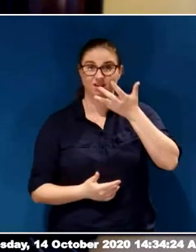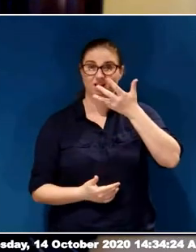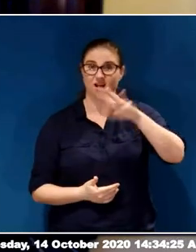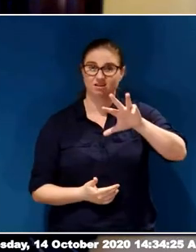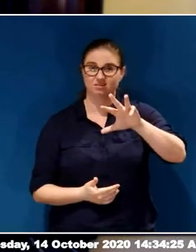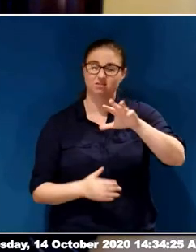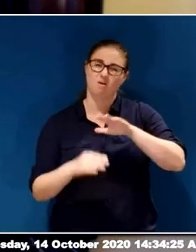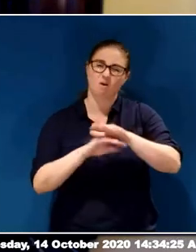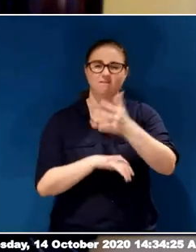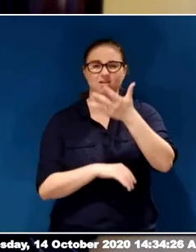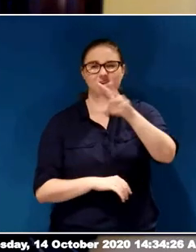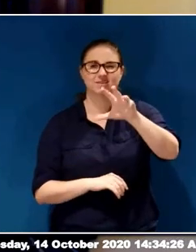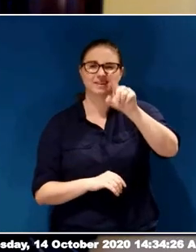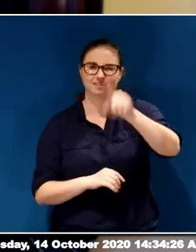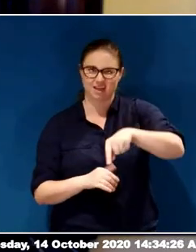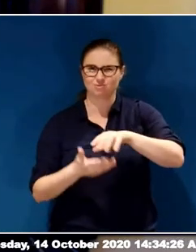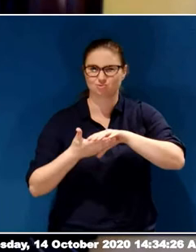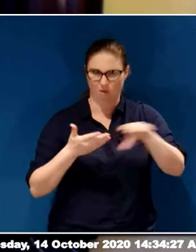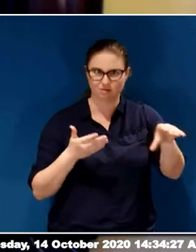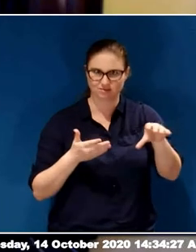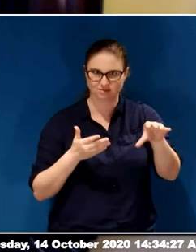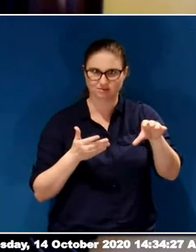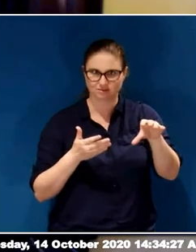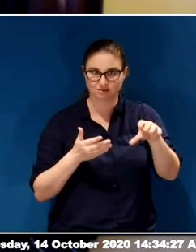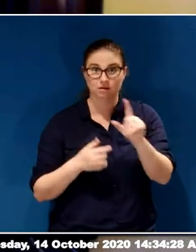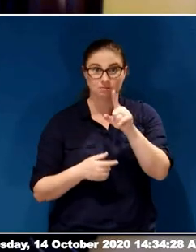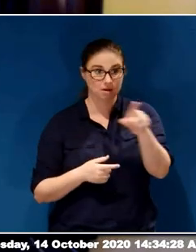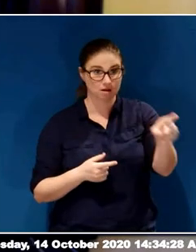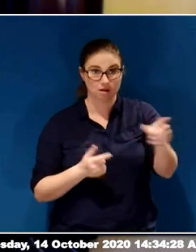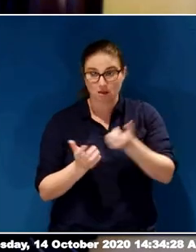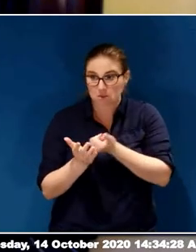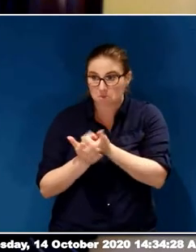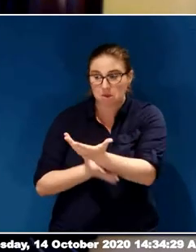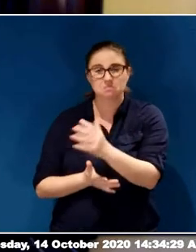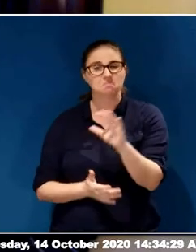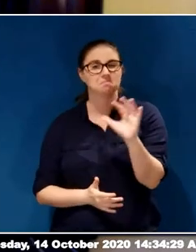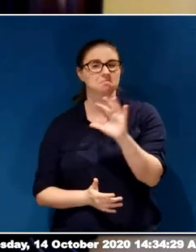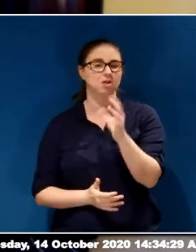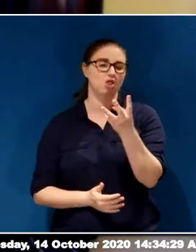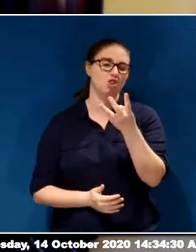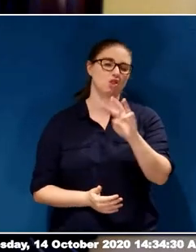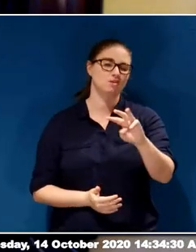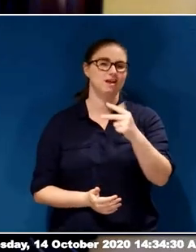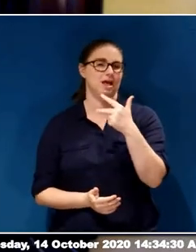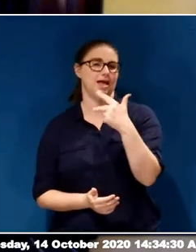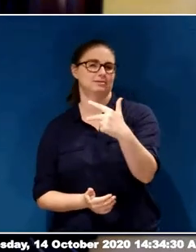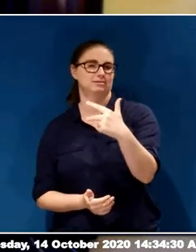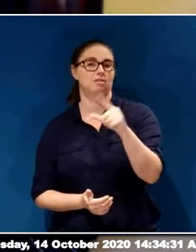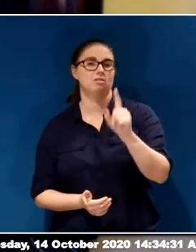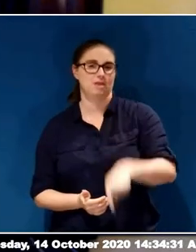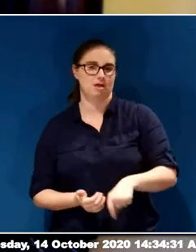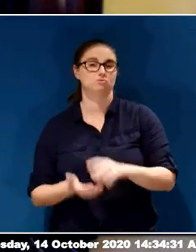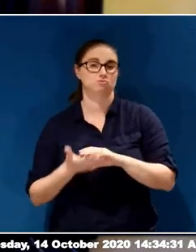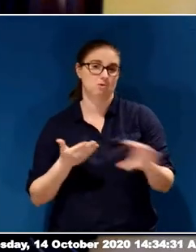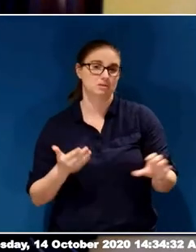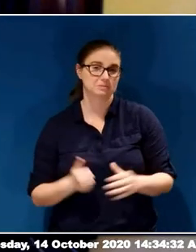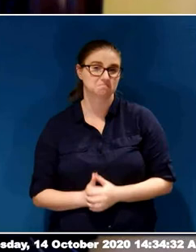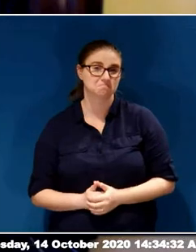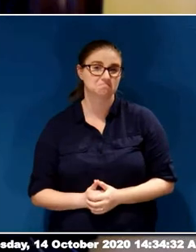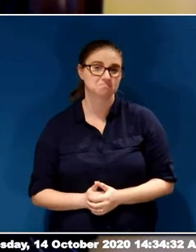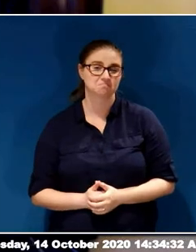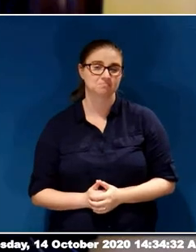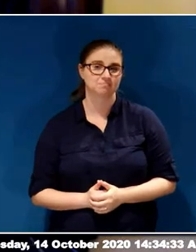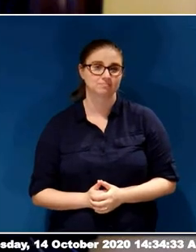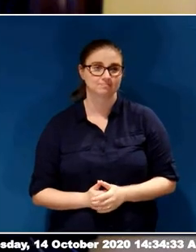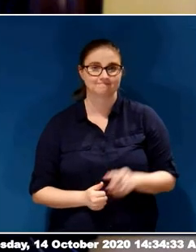between them $38,671, and also unable to reconcile the funding they had received